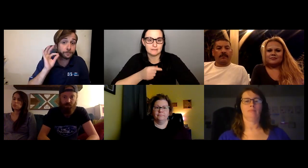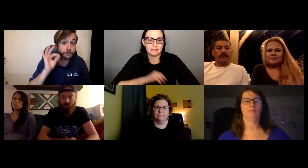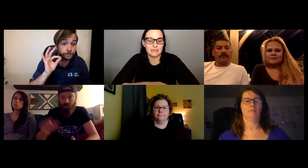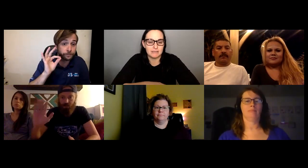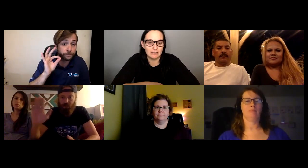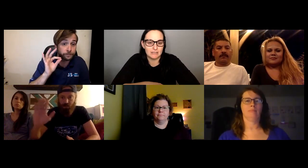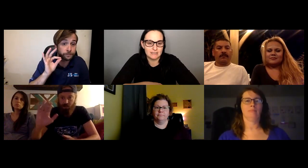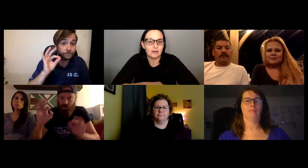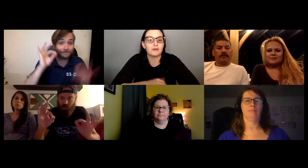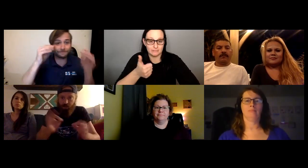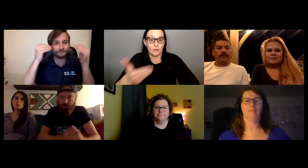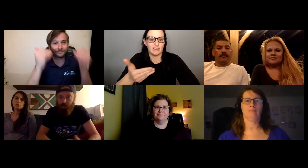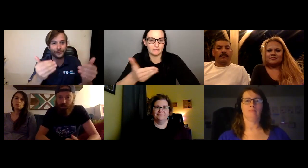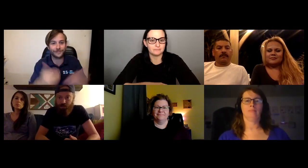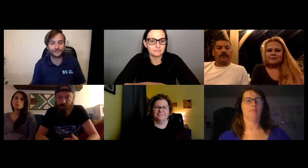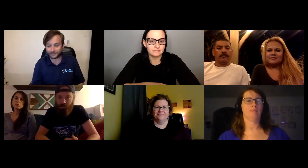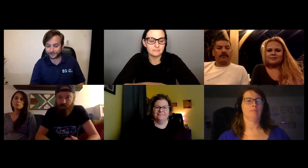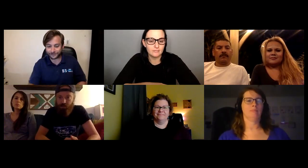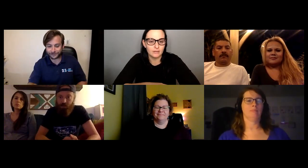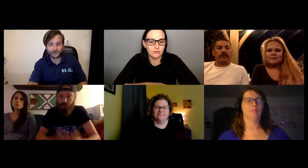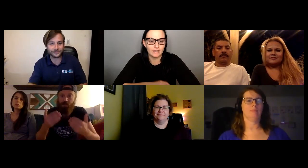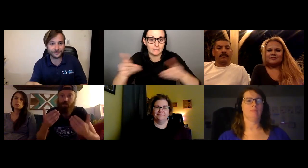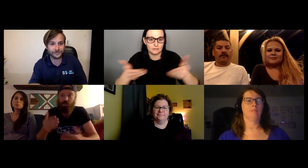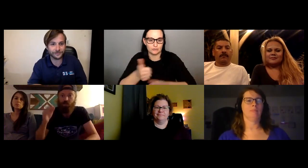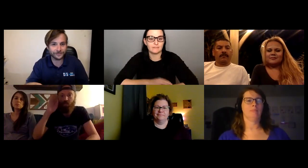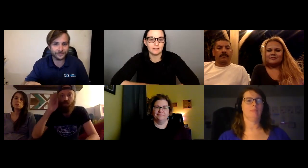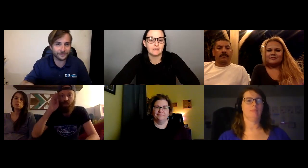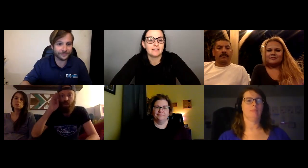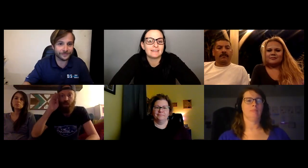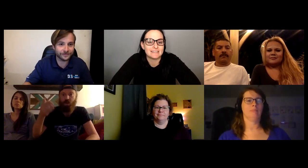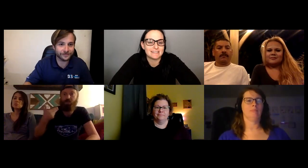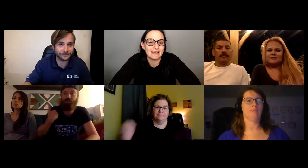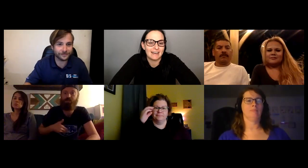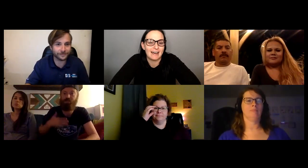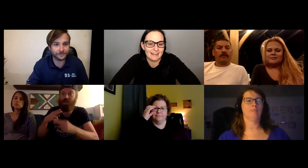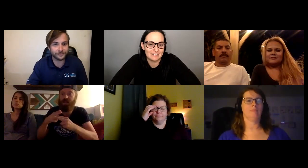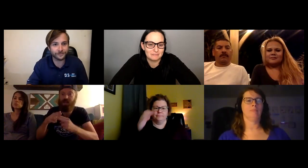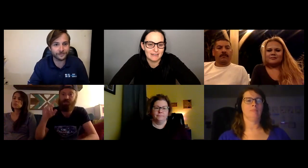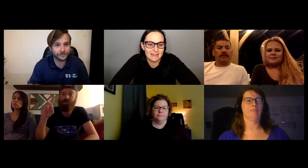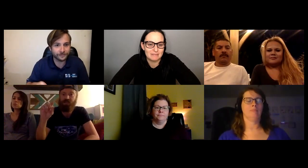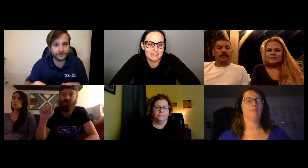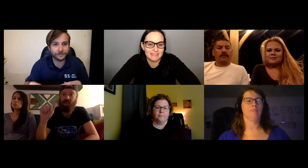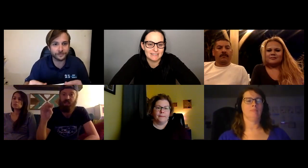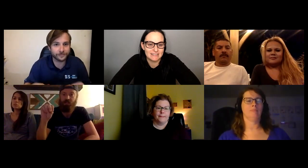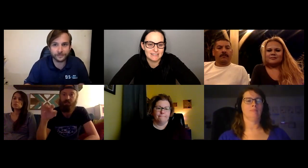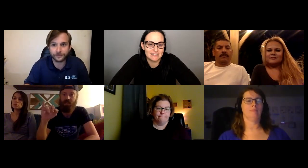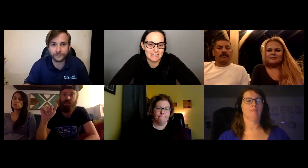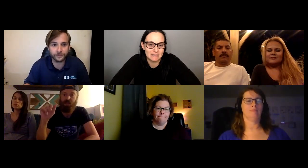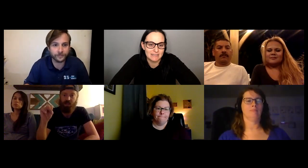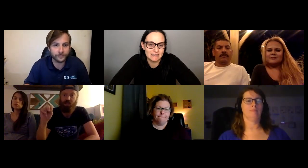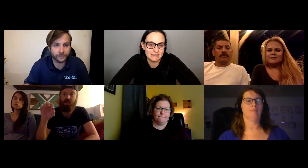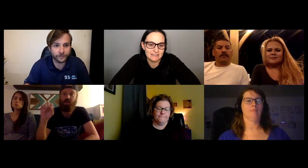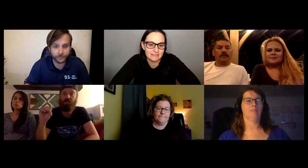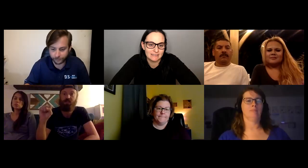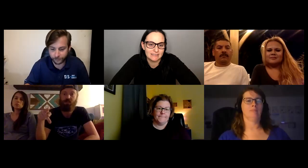damian can you see oh go ahead